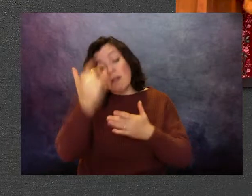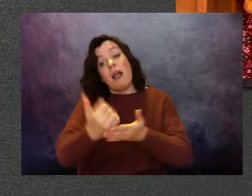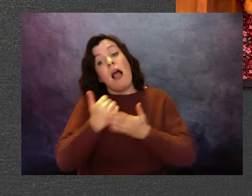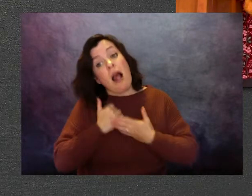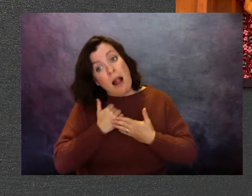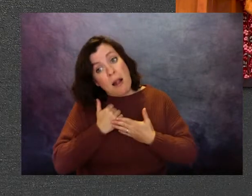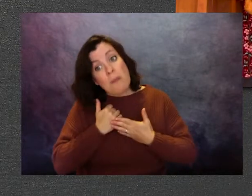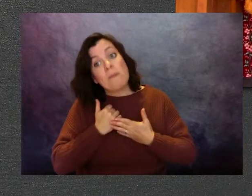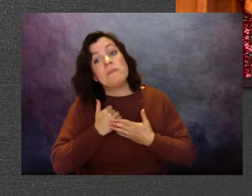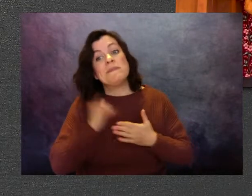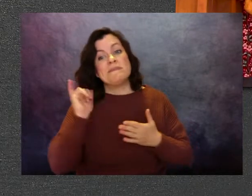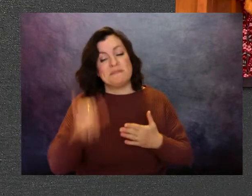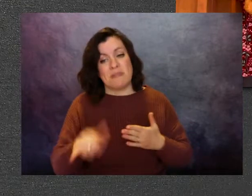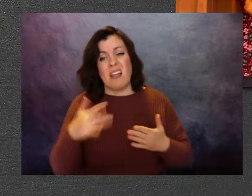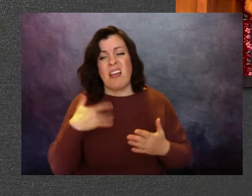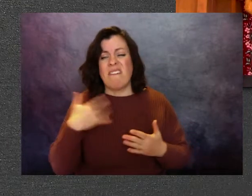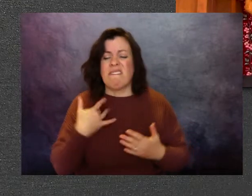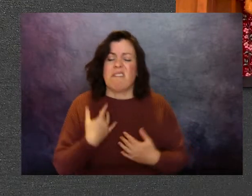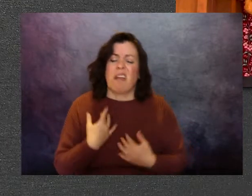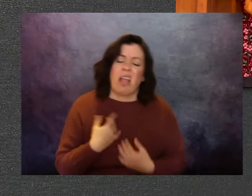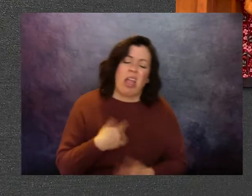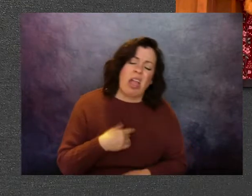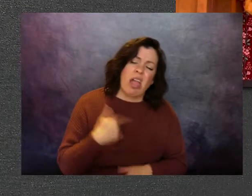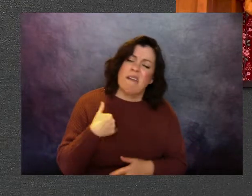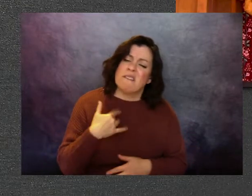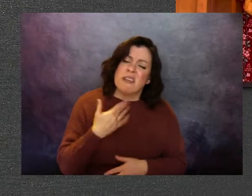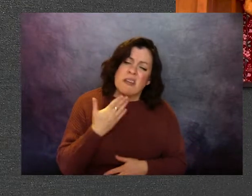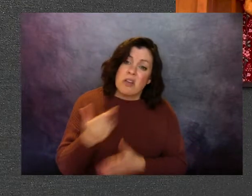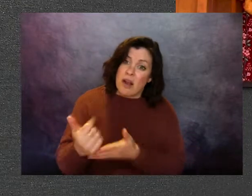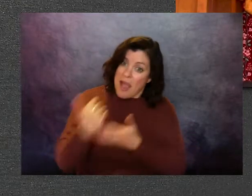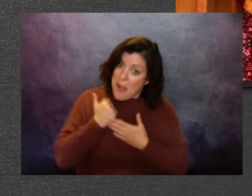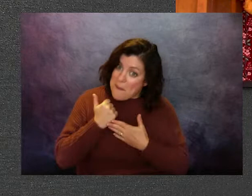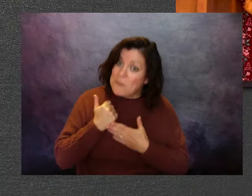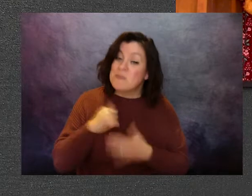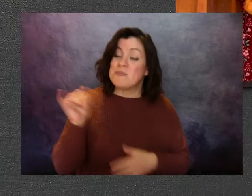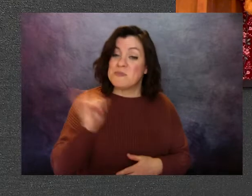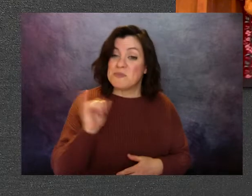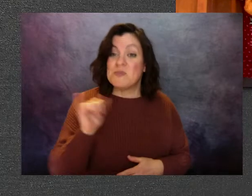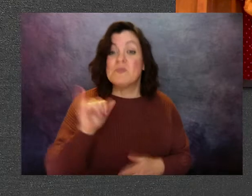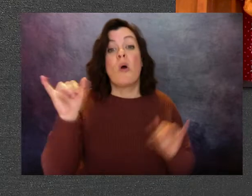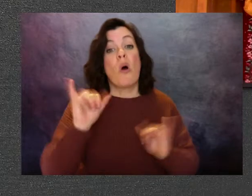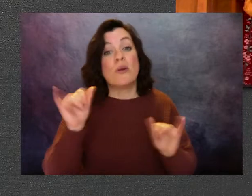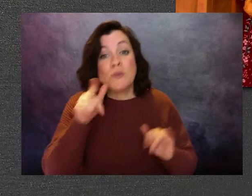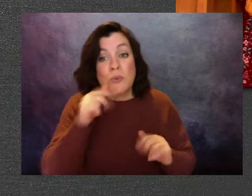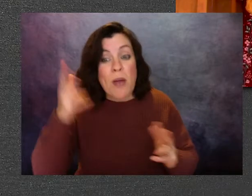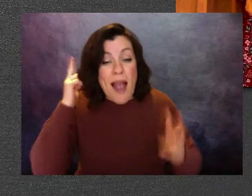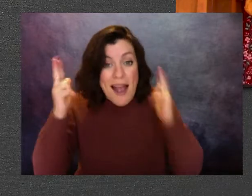They help us when we're feeling sick. We also talked about somebody who cuts hair, hairdresser.